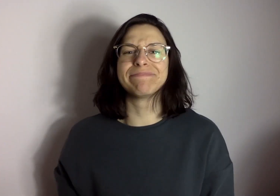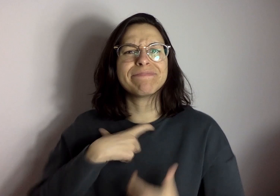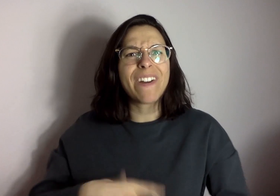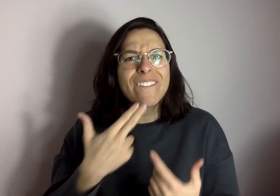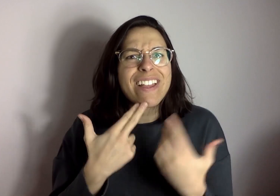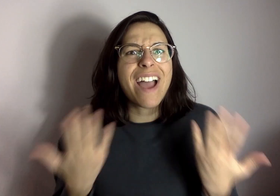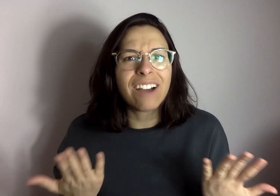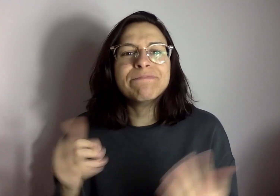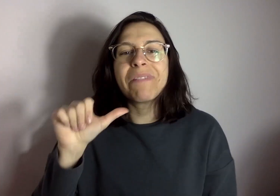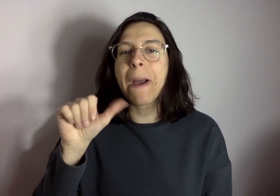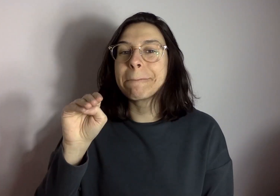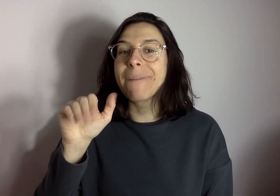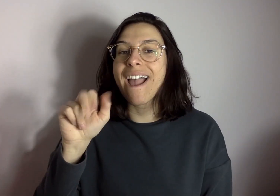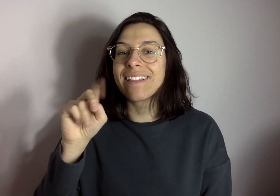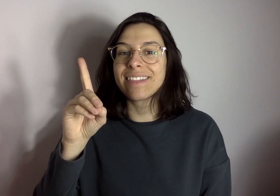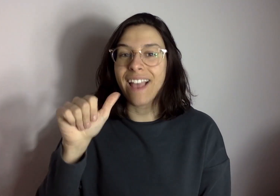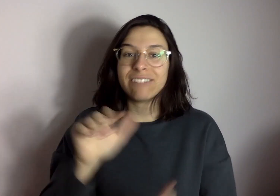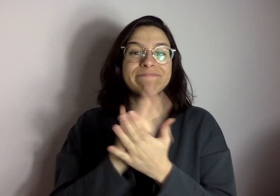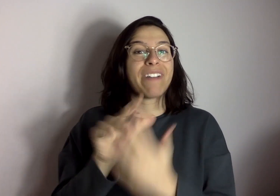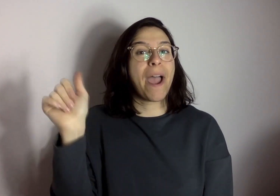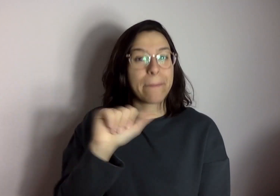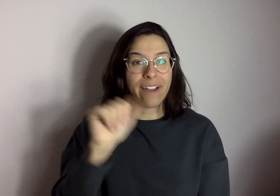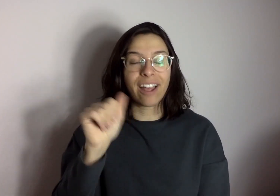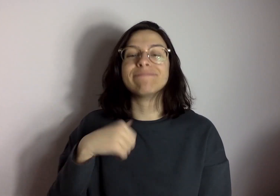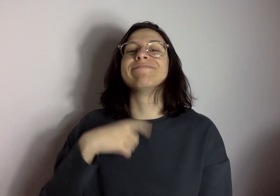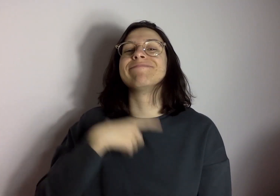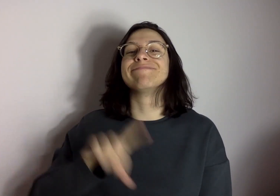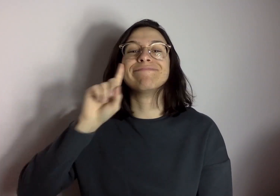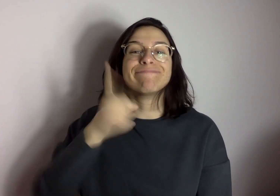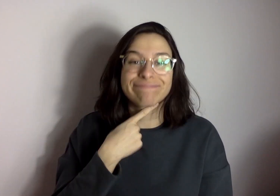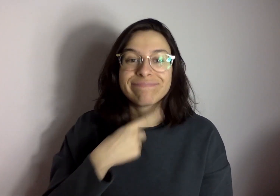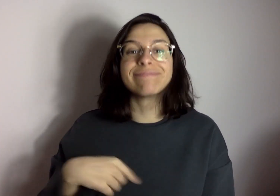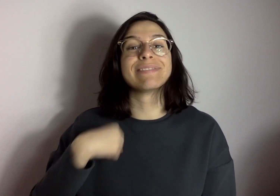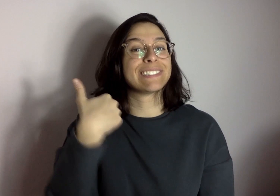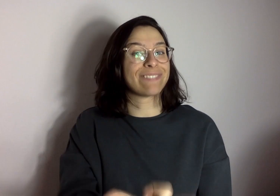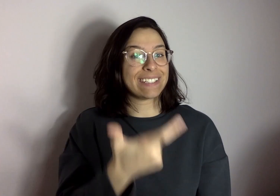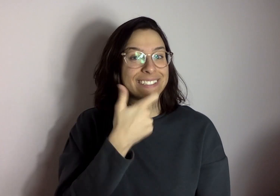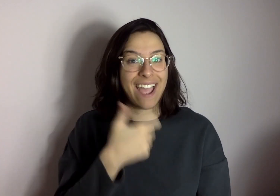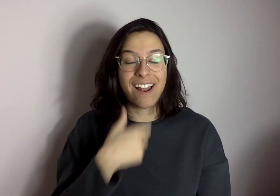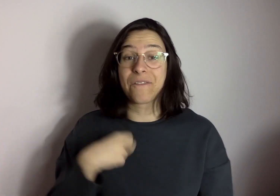I am A-M-A-N-D-A (signname), I am deaf and 20 years old.